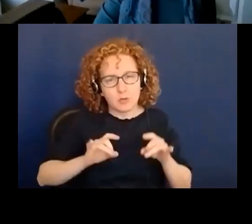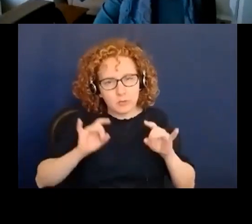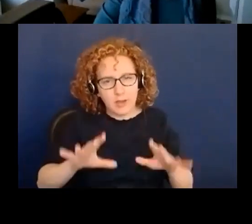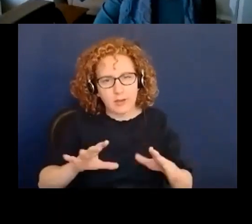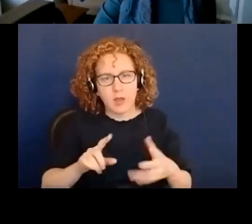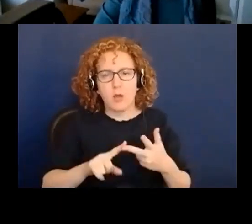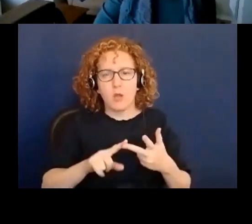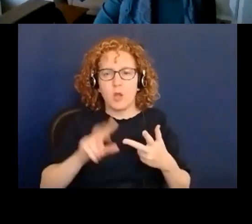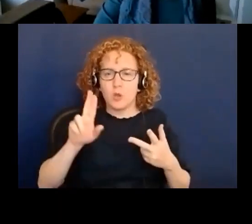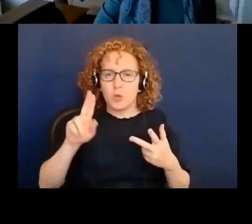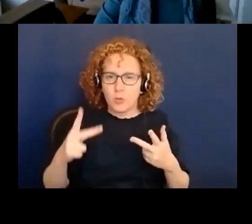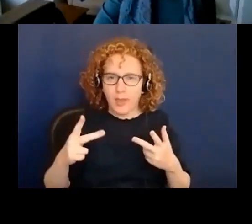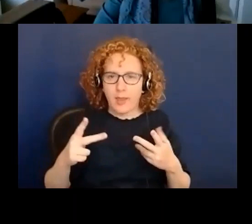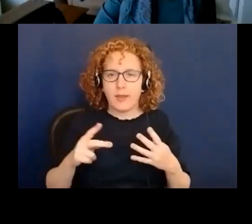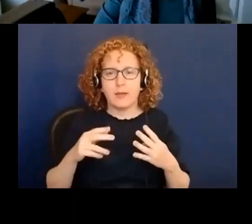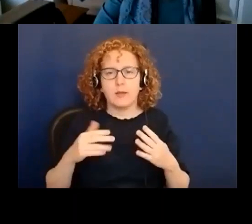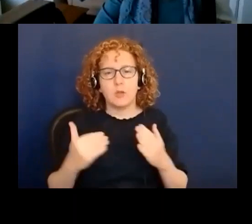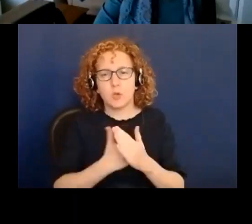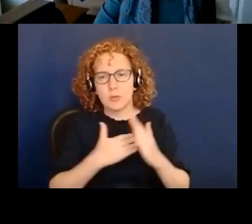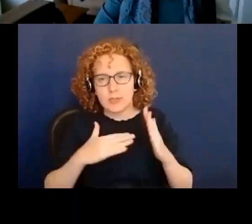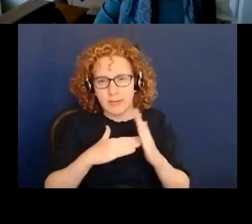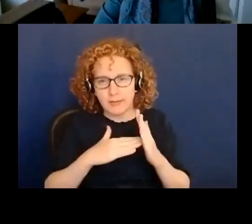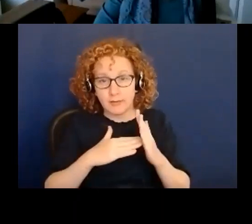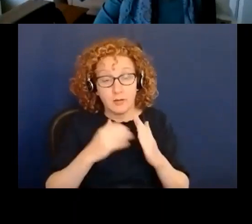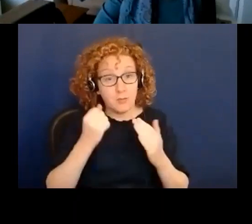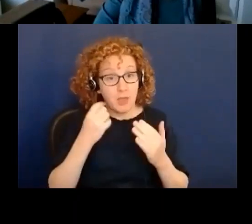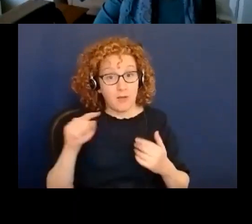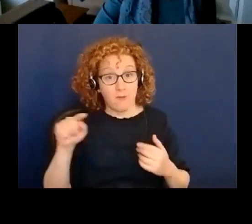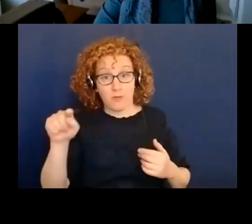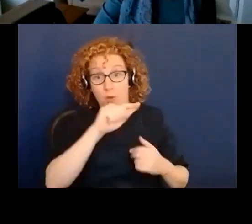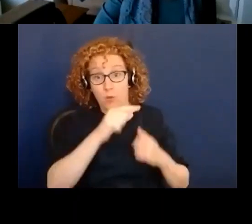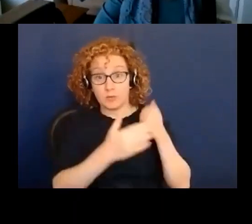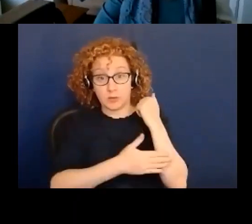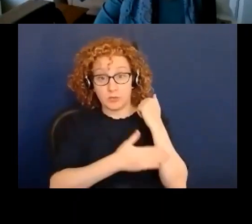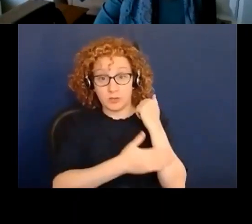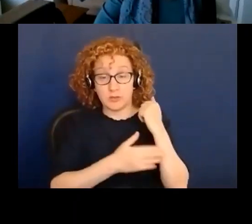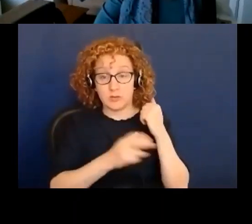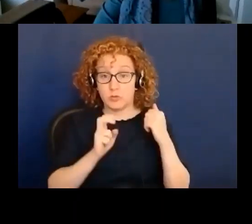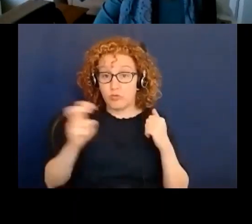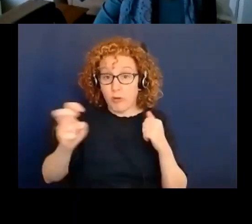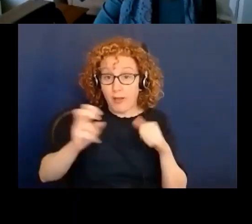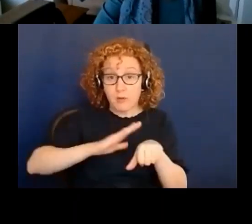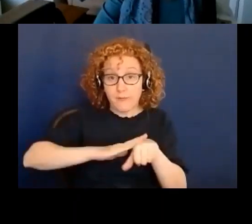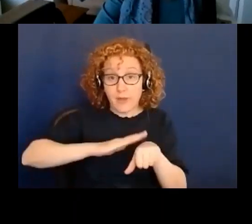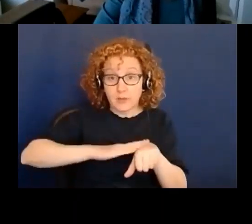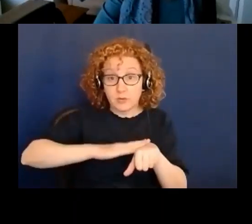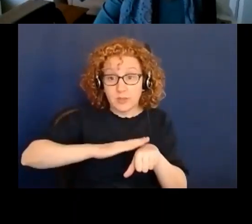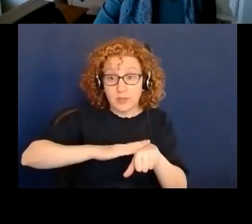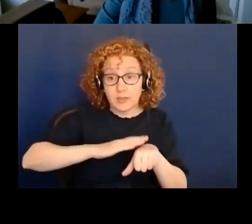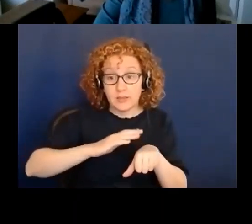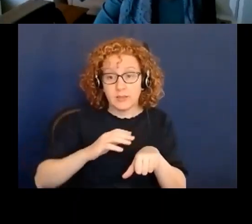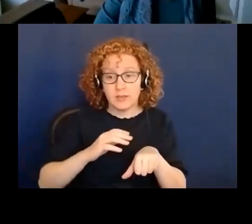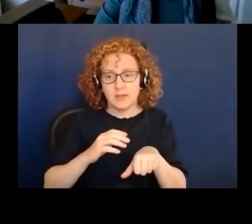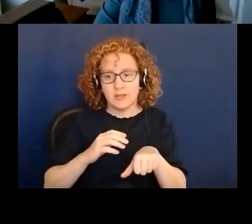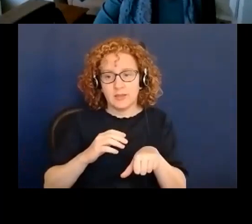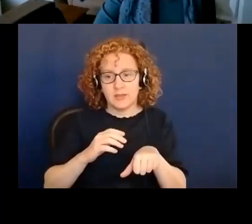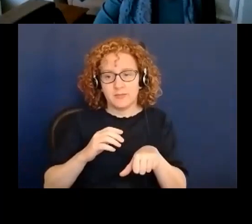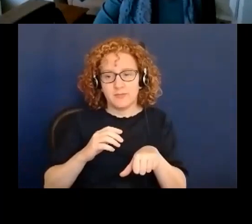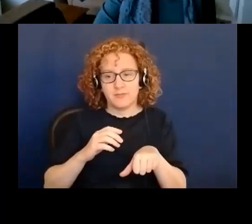I would say that in many of those countries the travel advisory is a little more fulsome